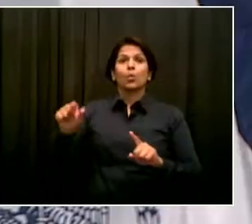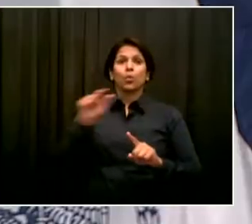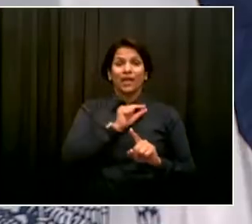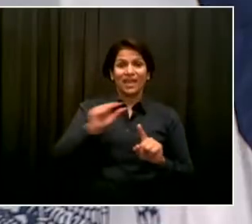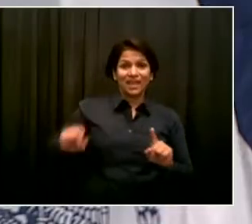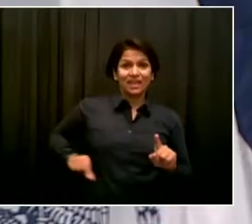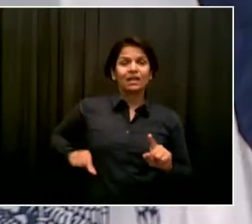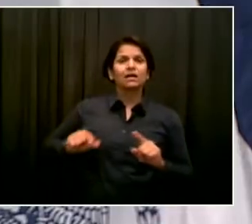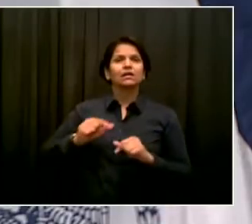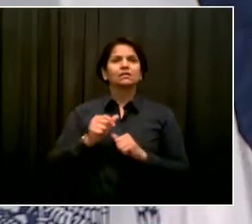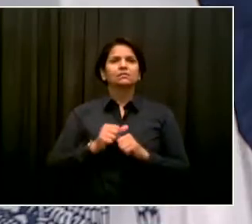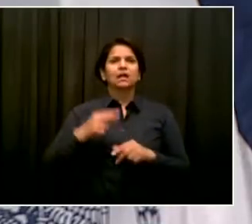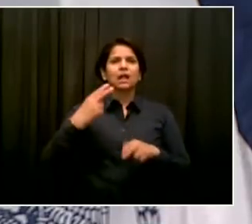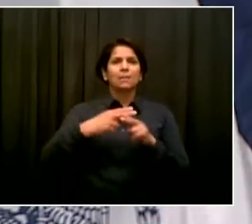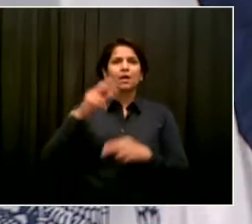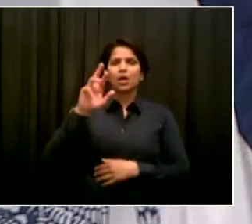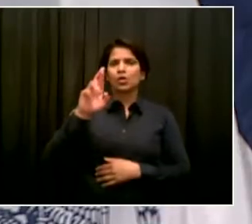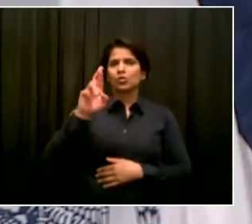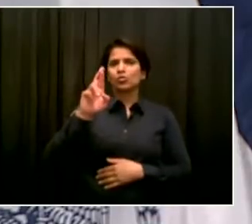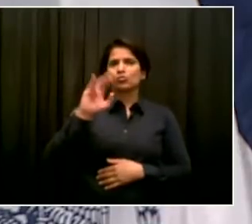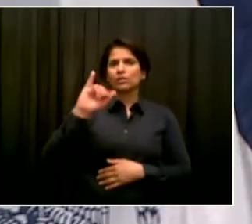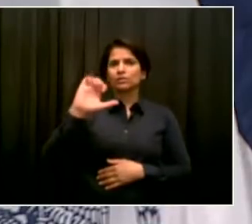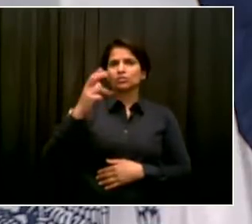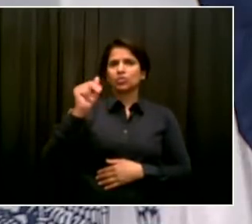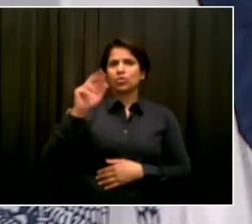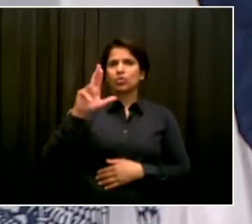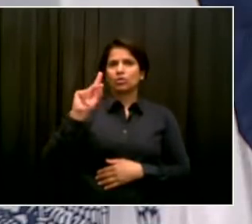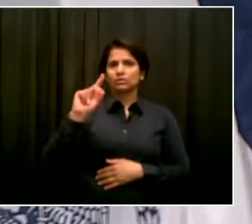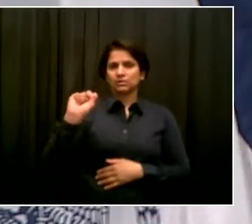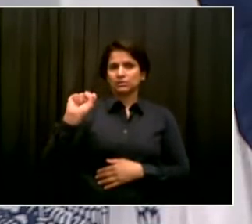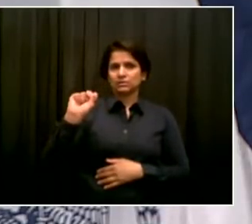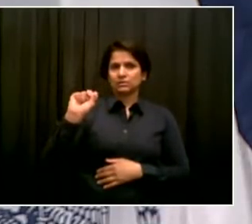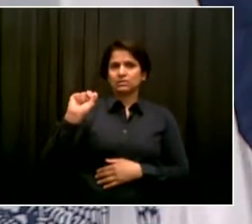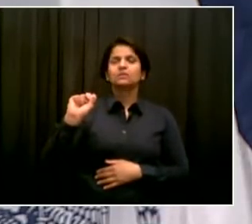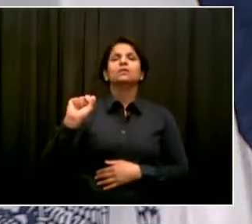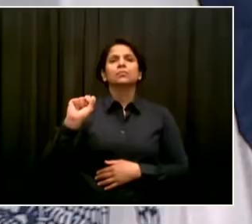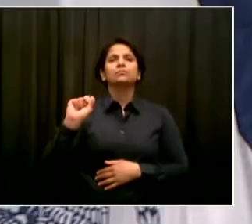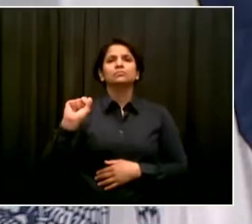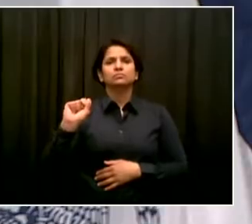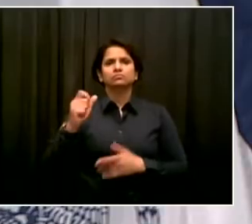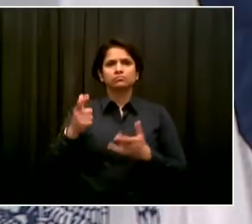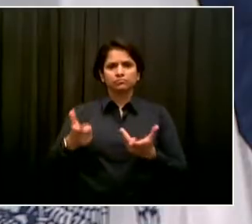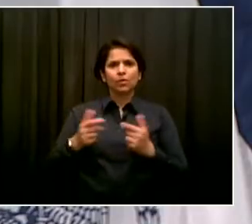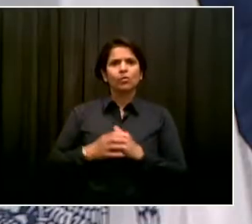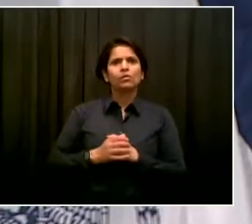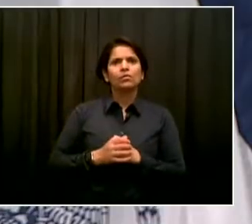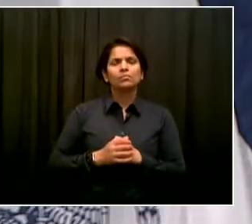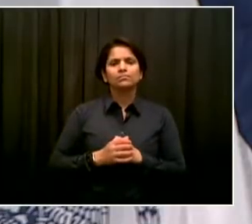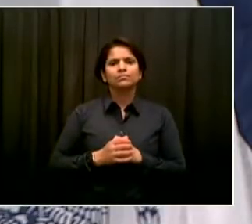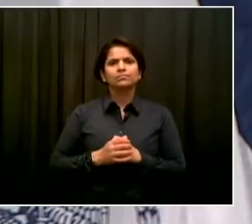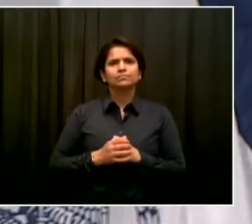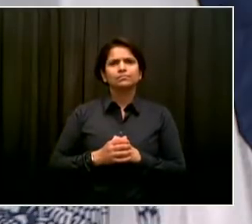WAYS AS WE ADVANCE THE PLAN.